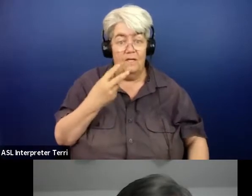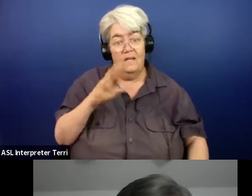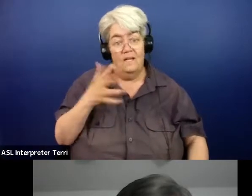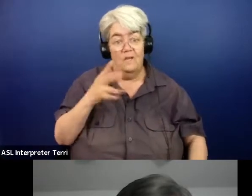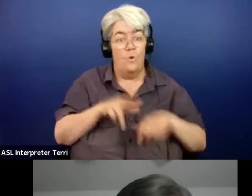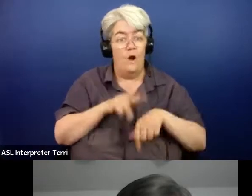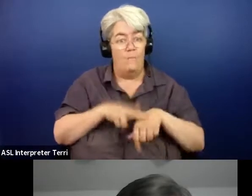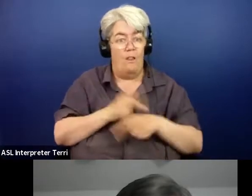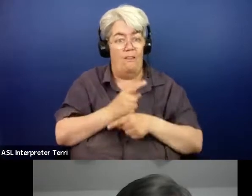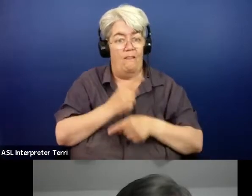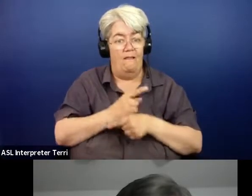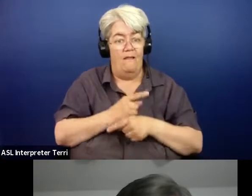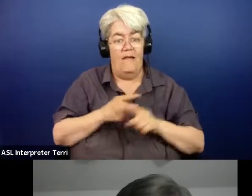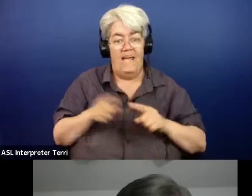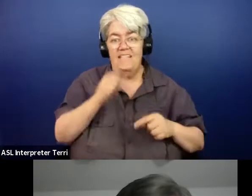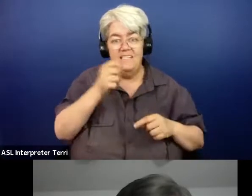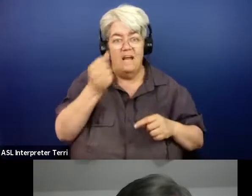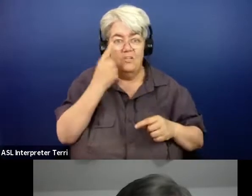He didn't understand it wasn't